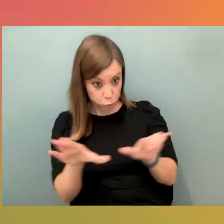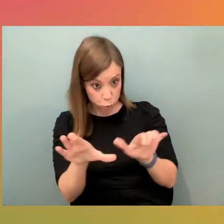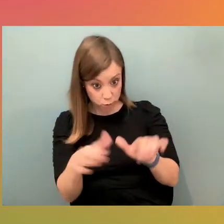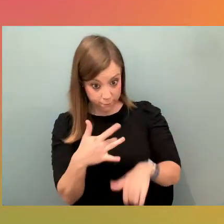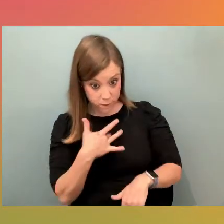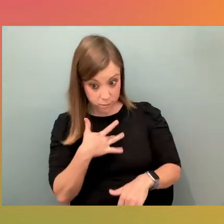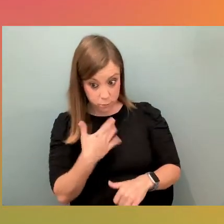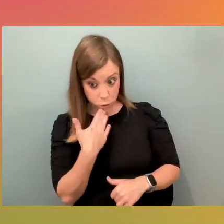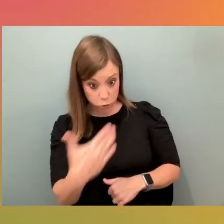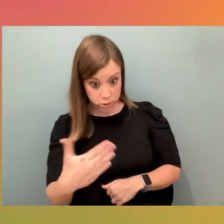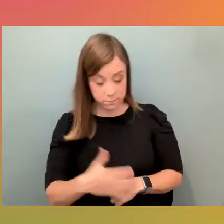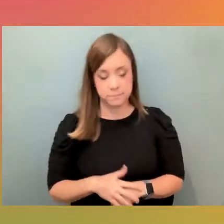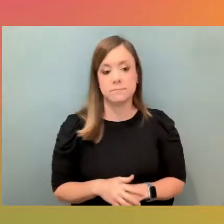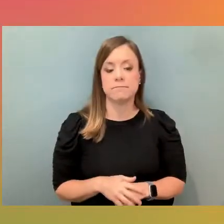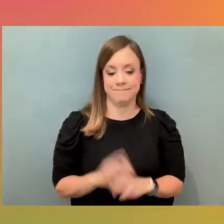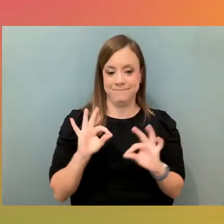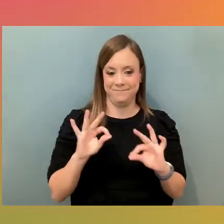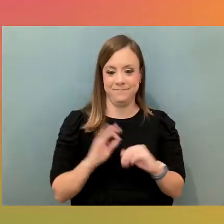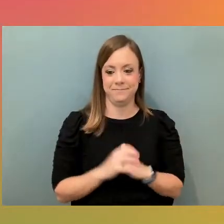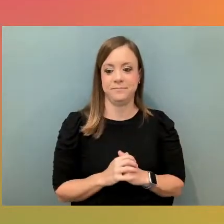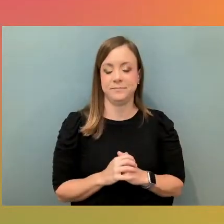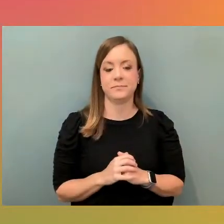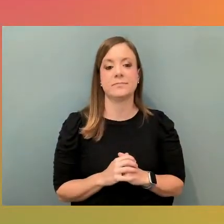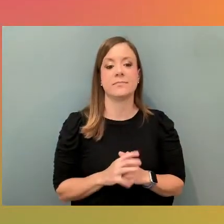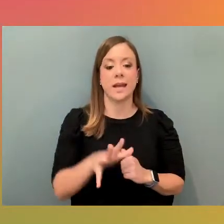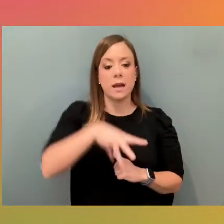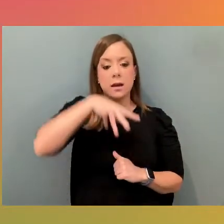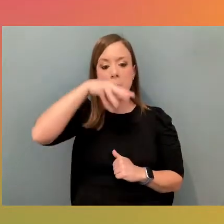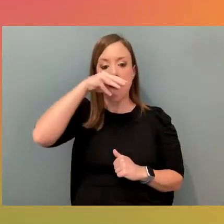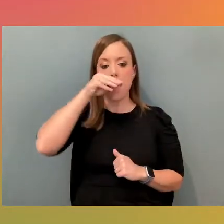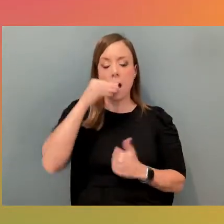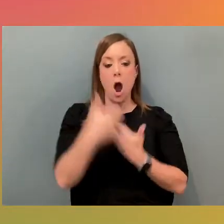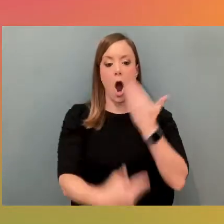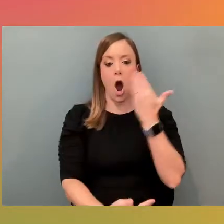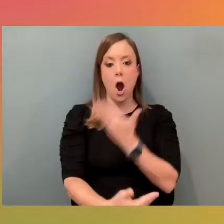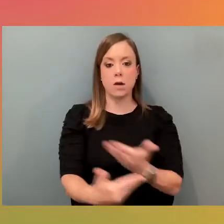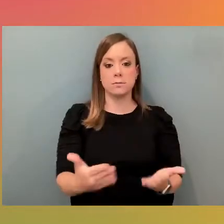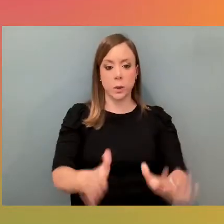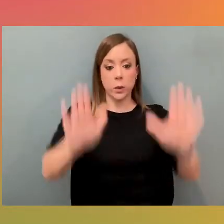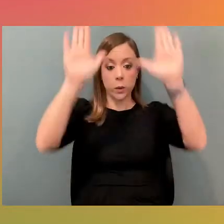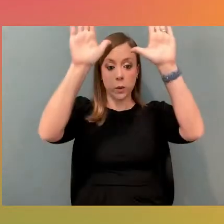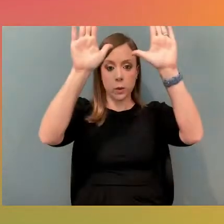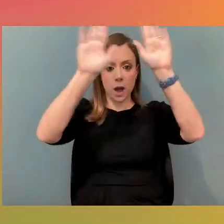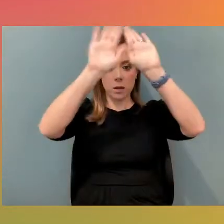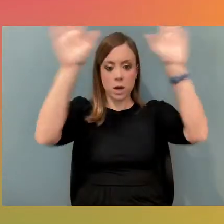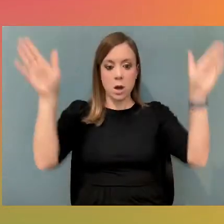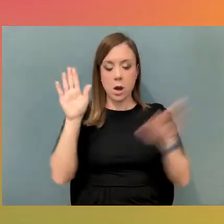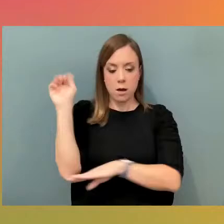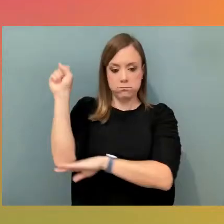HOW ARE YOU DOING? HOW ARE YOU FEELING? GOOD. OKAY.